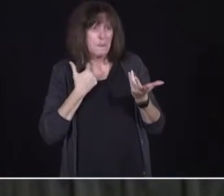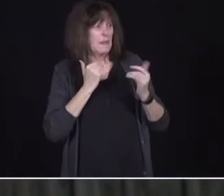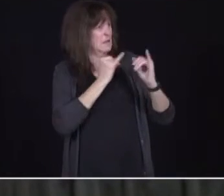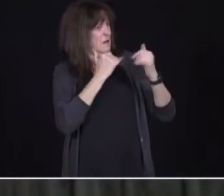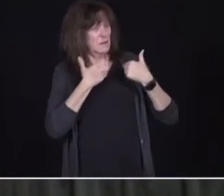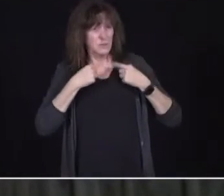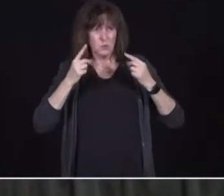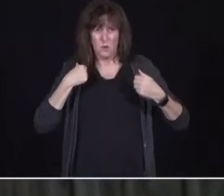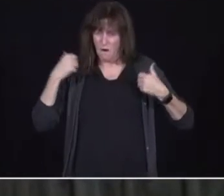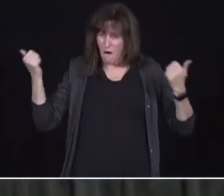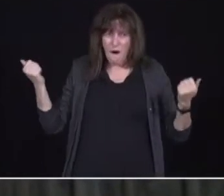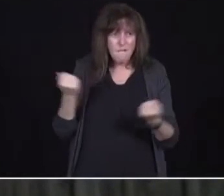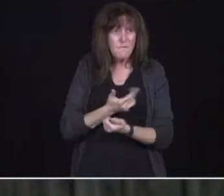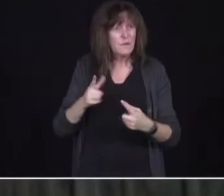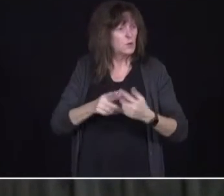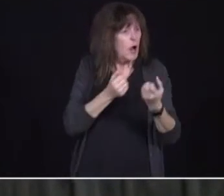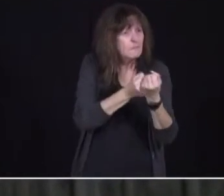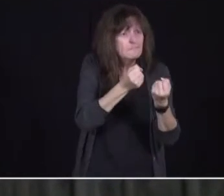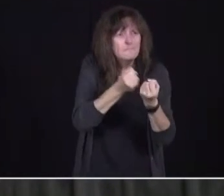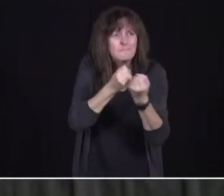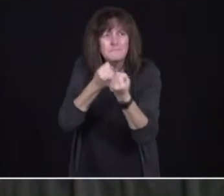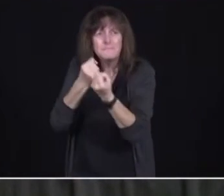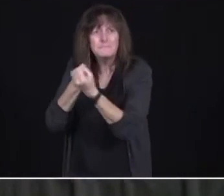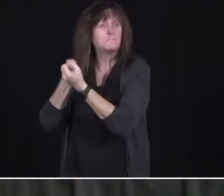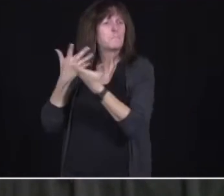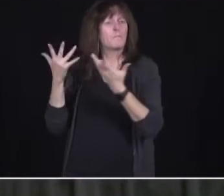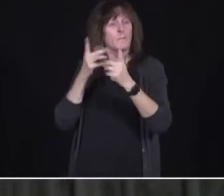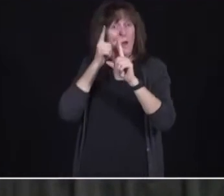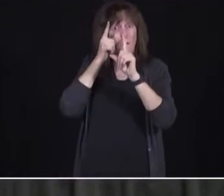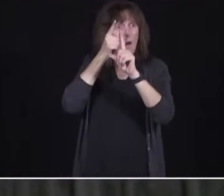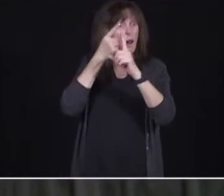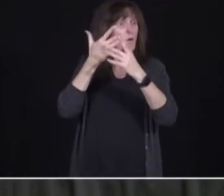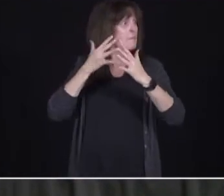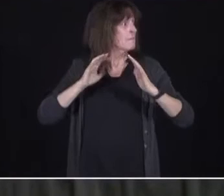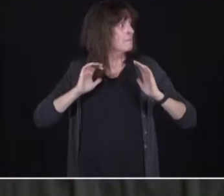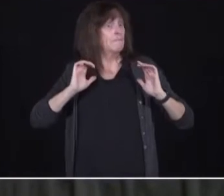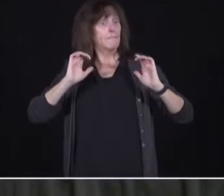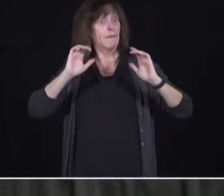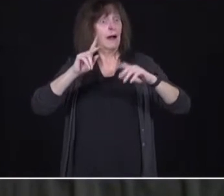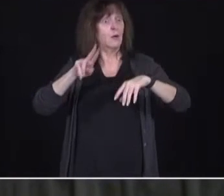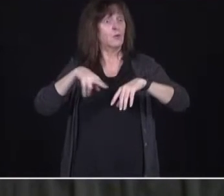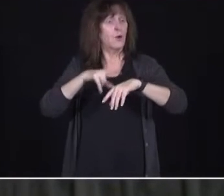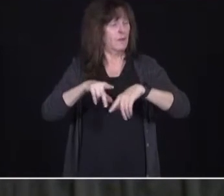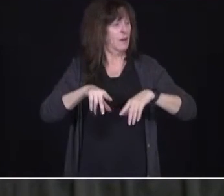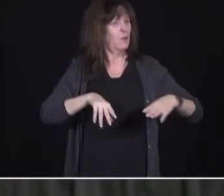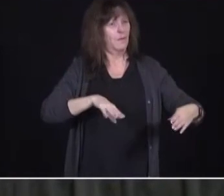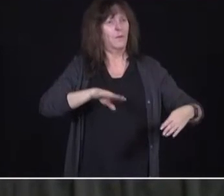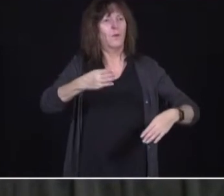gas bills and electricity costs. So we are taking care of all of that. And that's what I have to say to Dan.